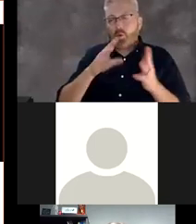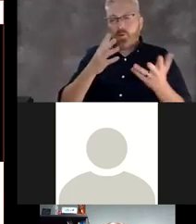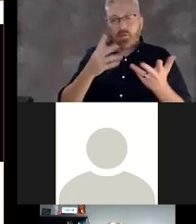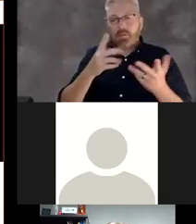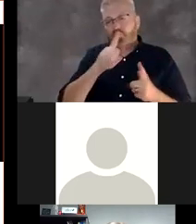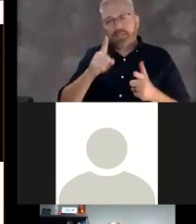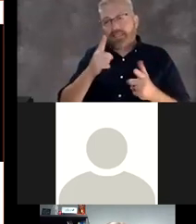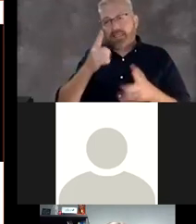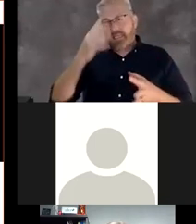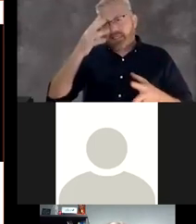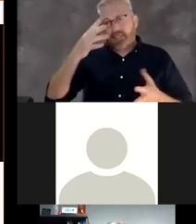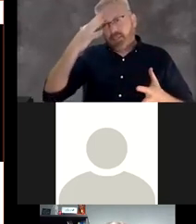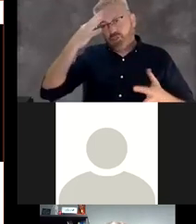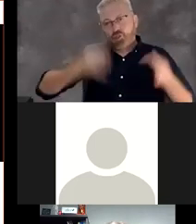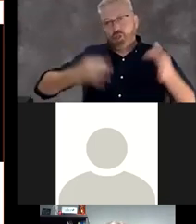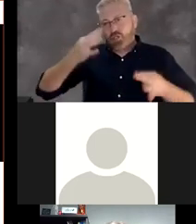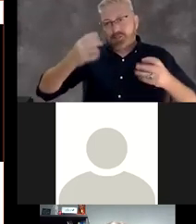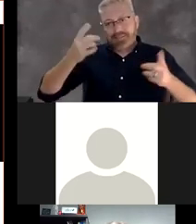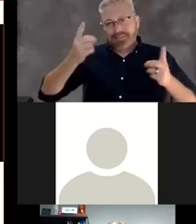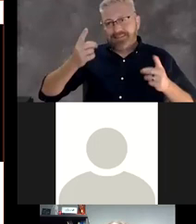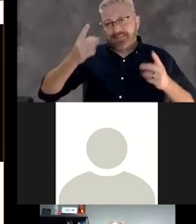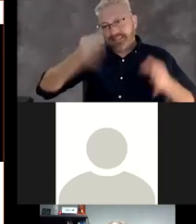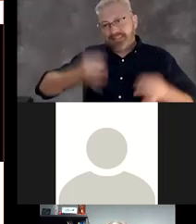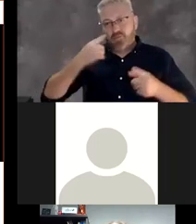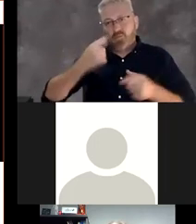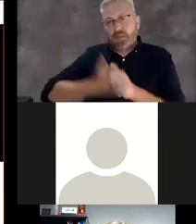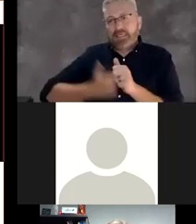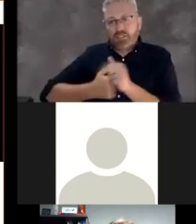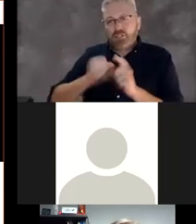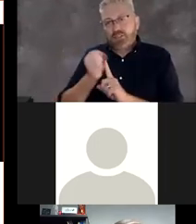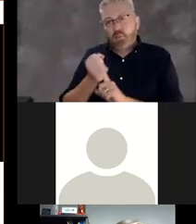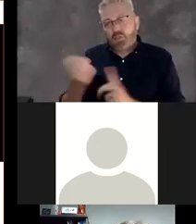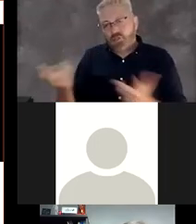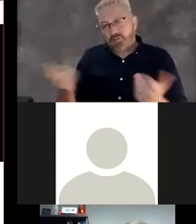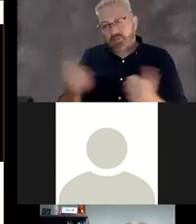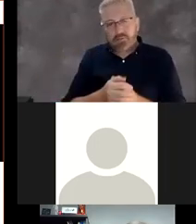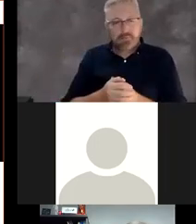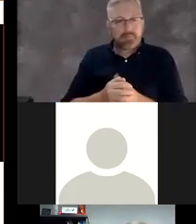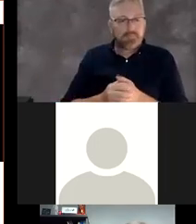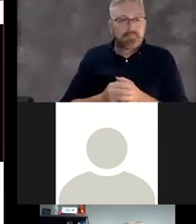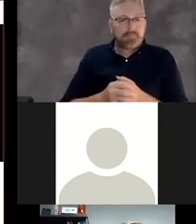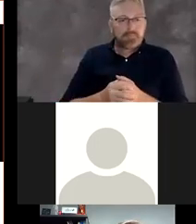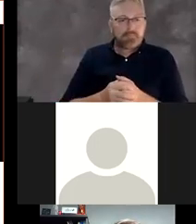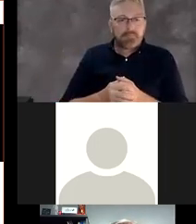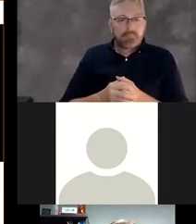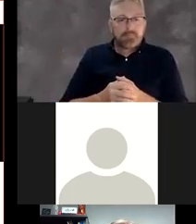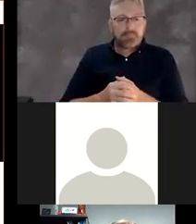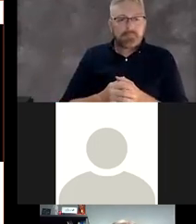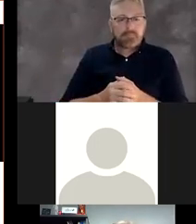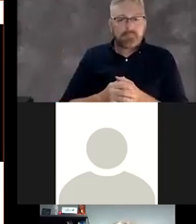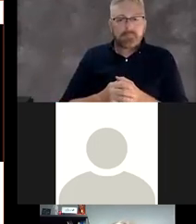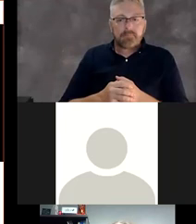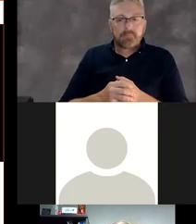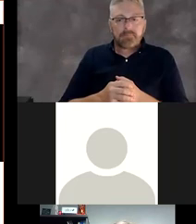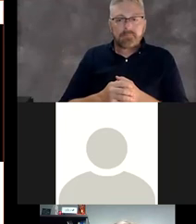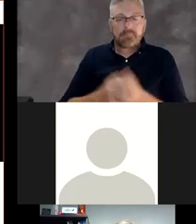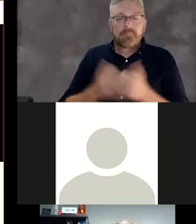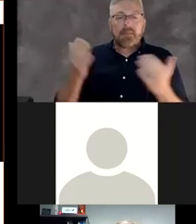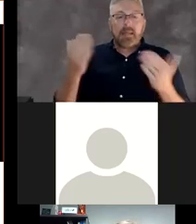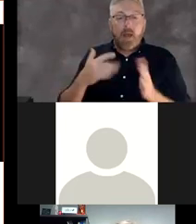EVERY SINGLE ONE OF THEM. MANDATORY REPORTING.